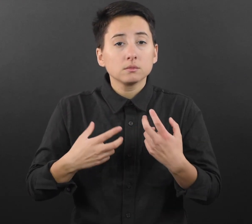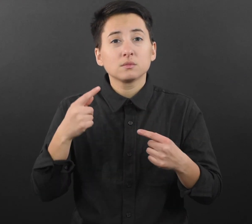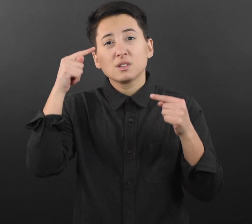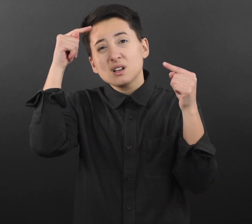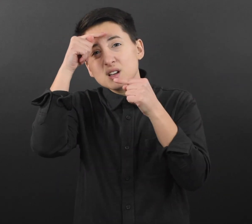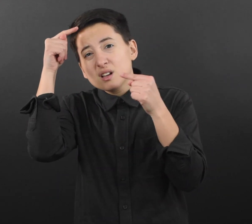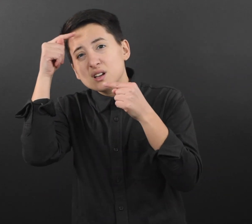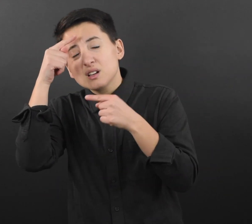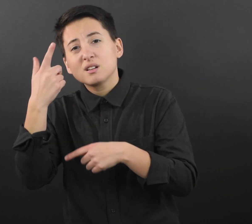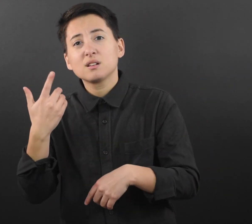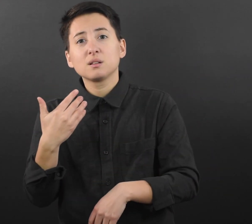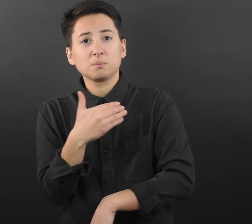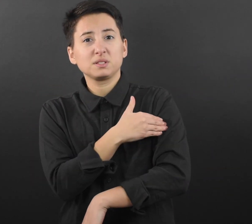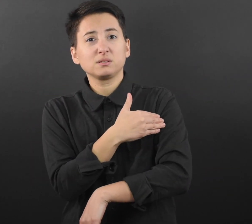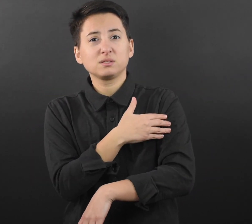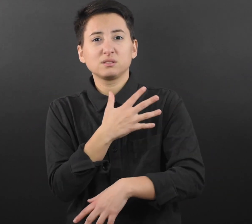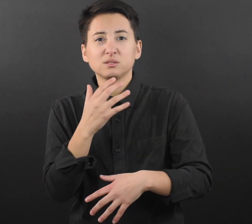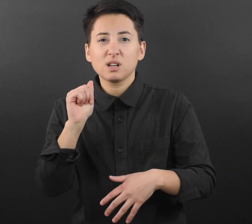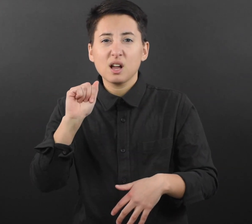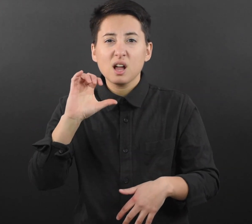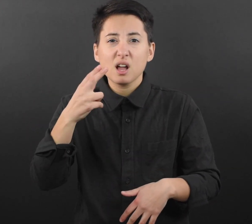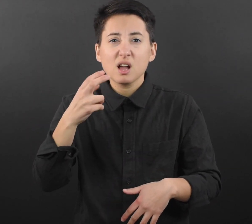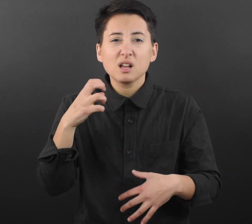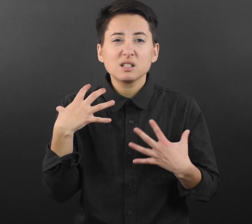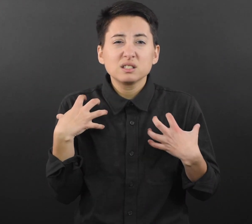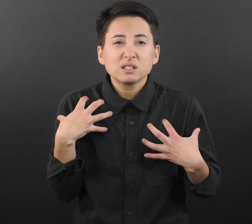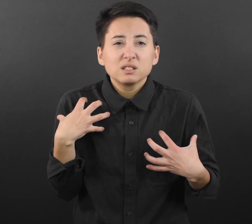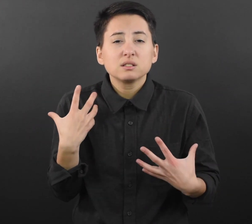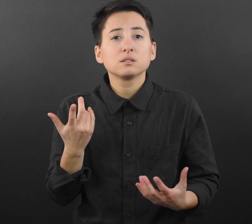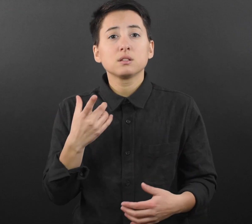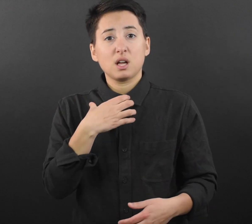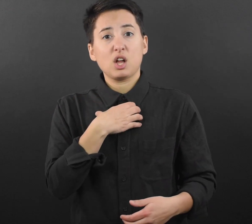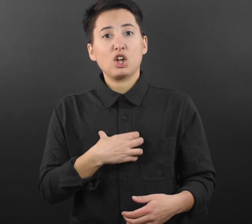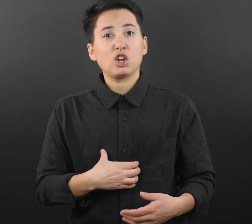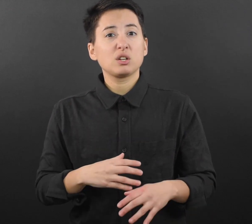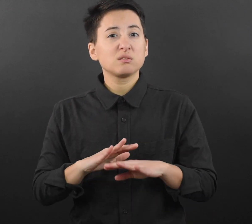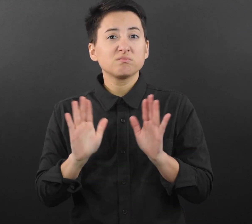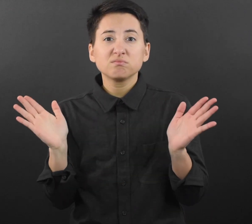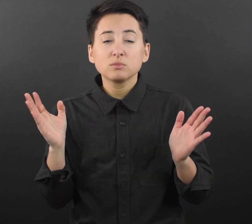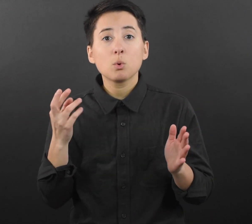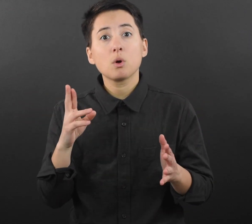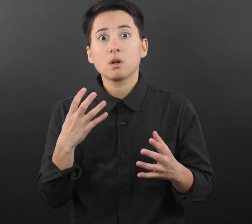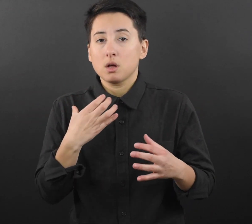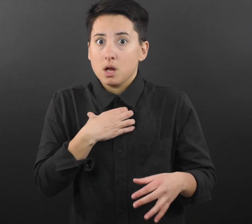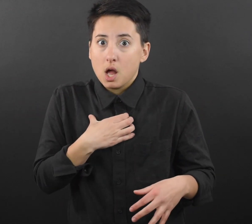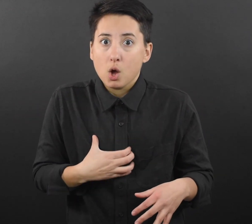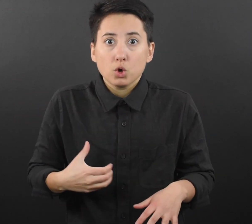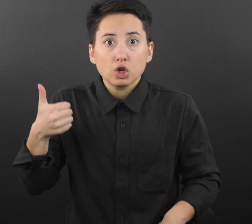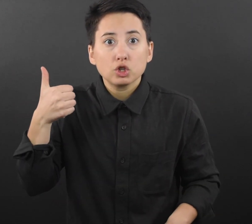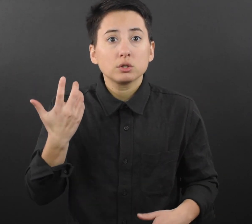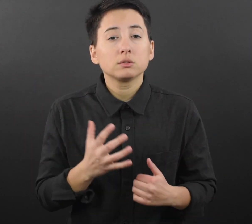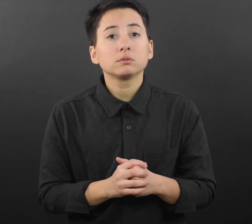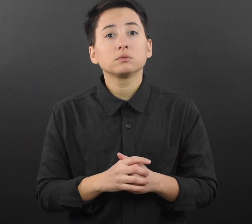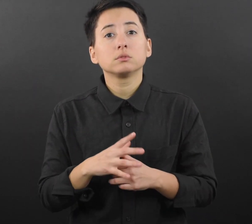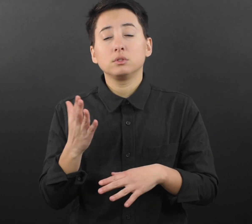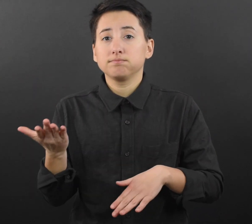muscle aches, a change in hunger, an increased heart rate, or an upset stomach.